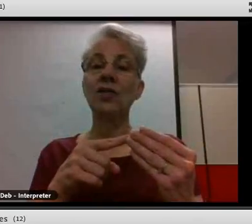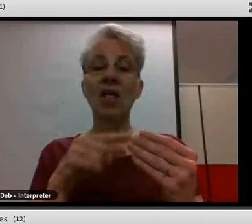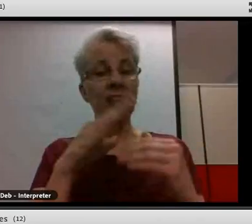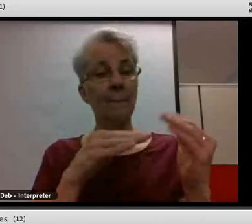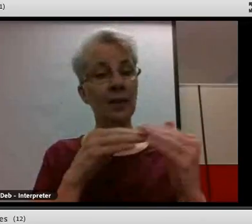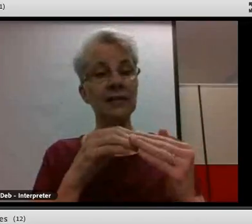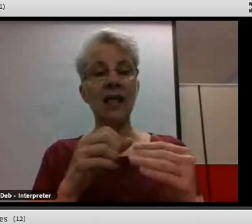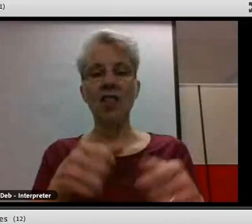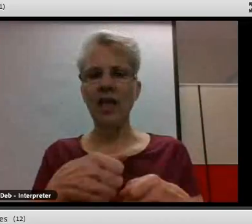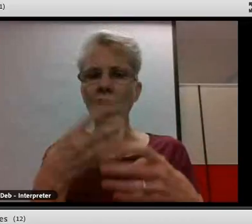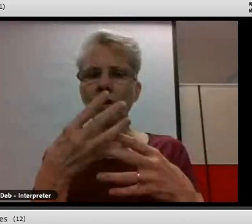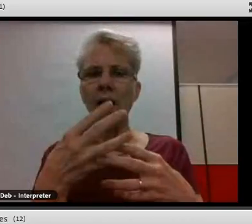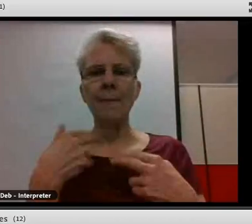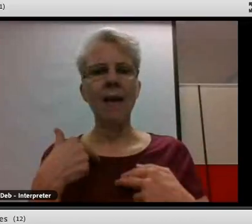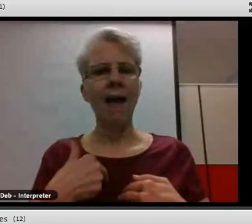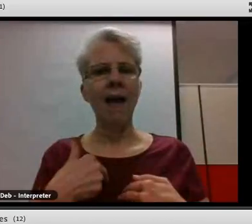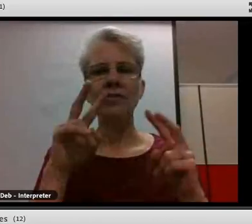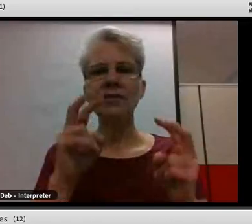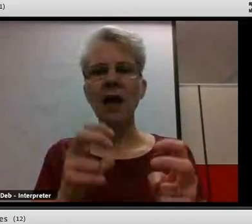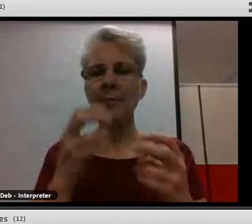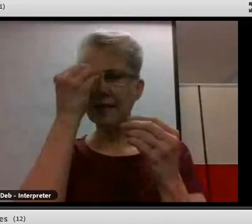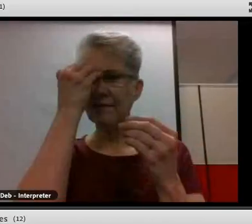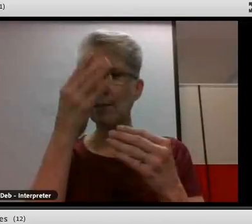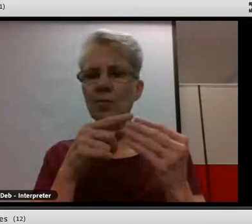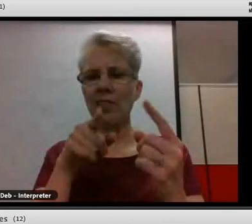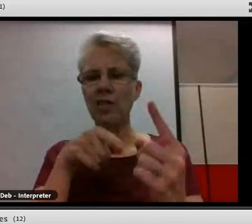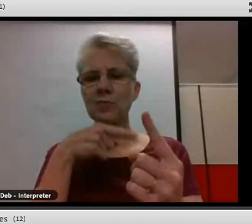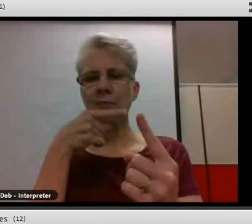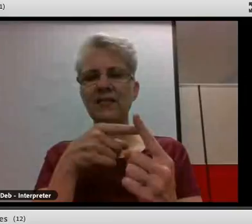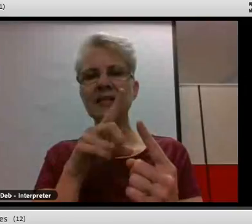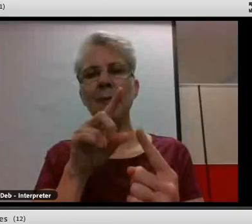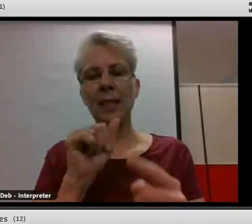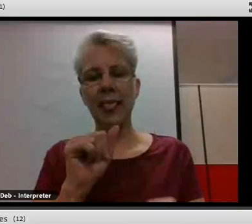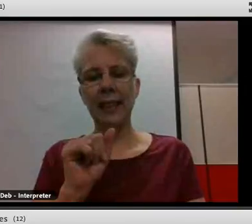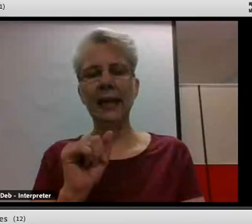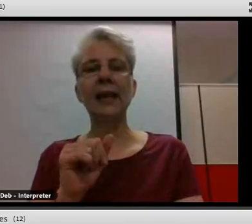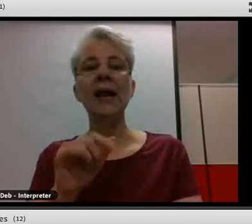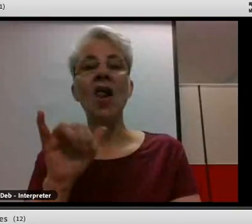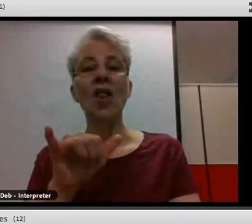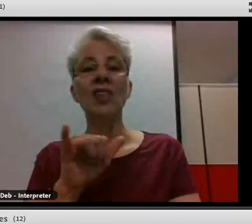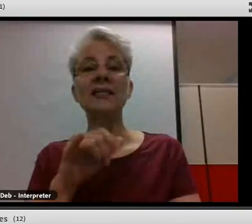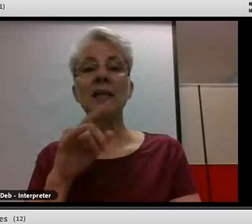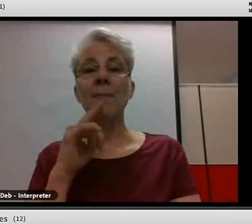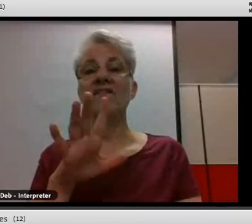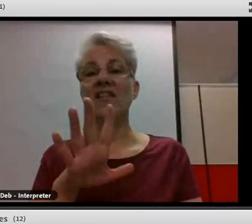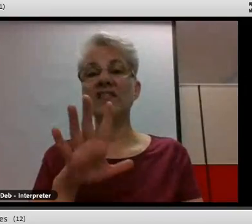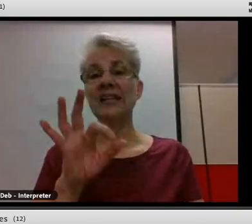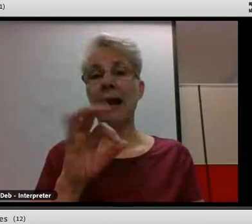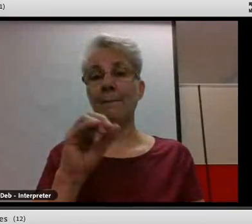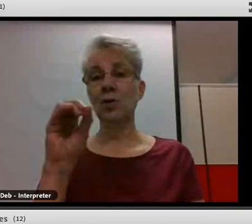It takes some time to gather, but I think it's probably even more today.